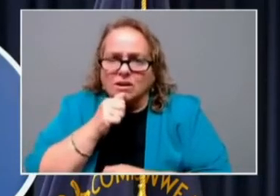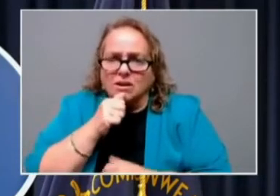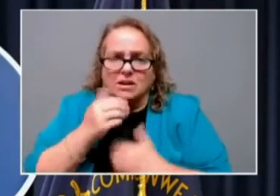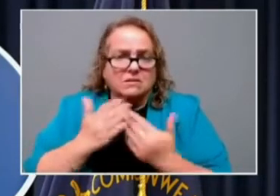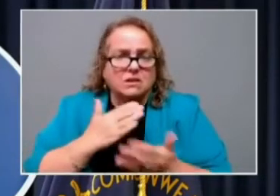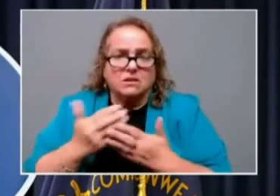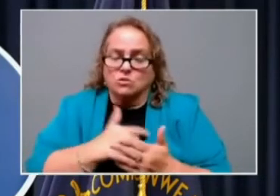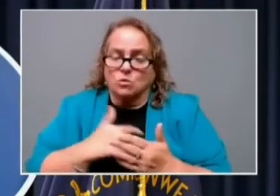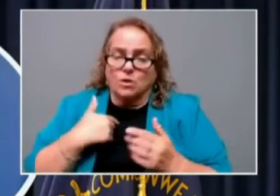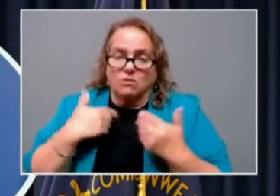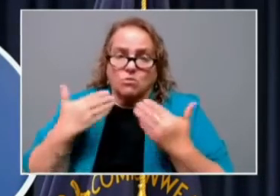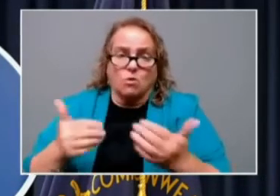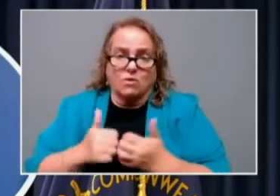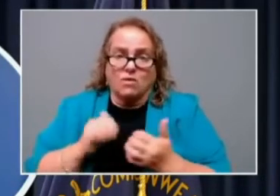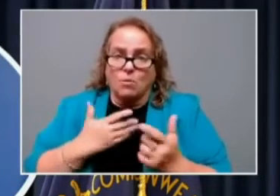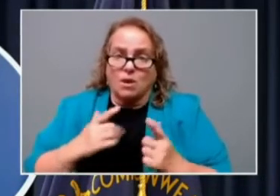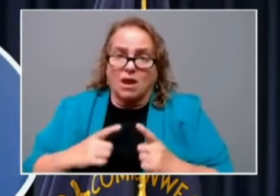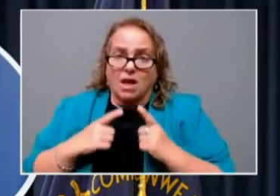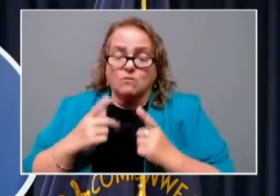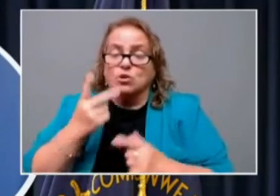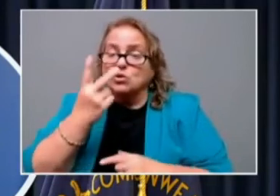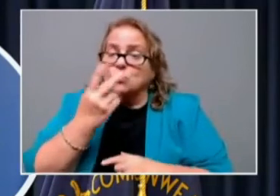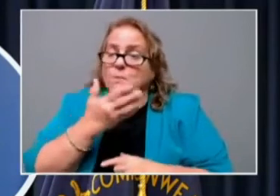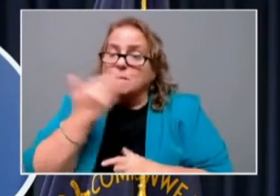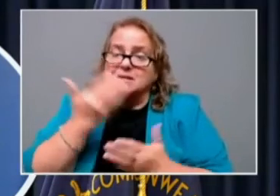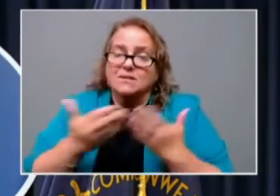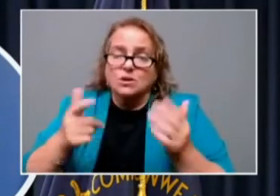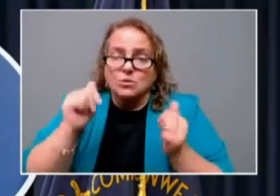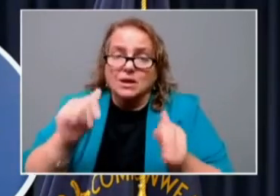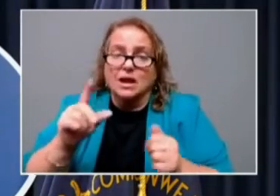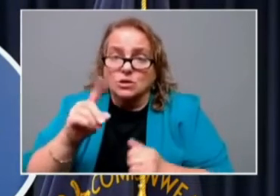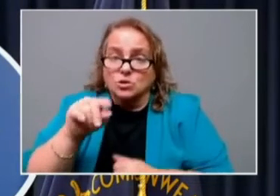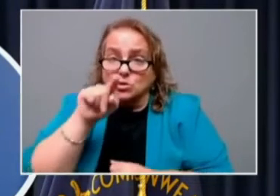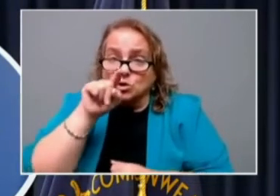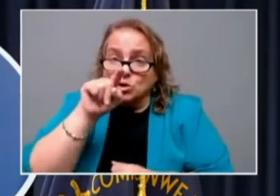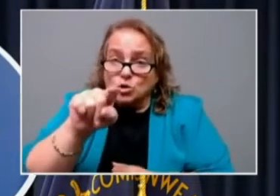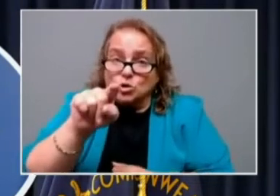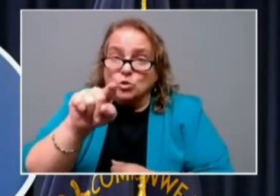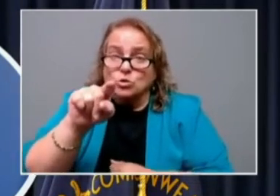can do to help keep us all safe. You, your loved ones and your neighbors is